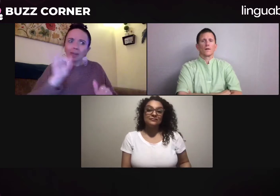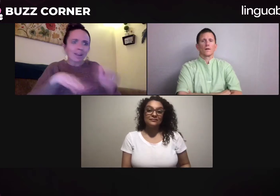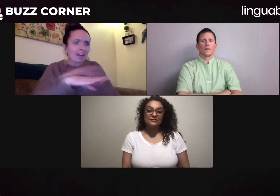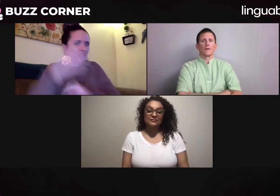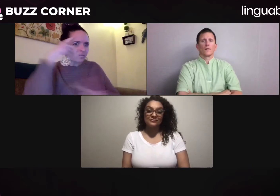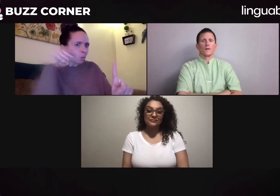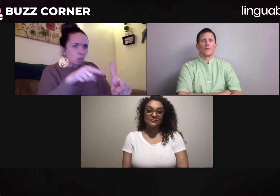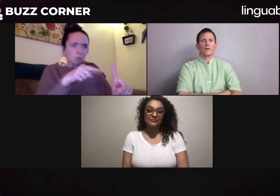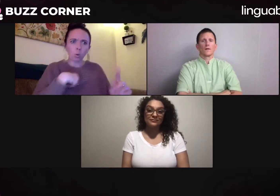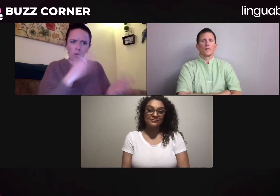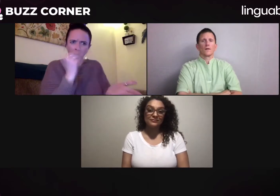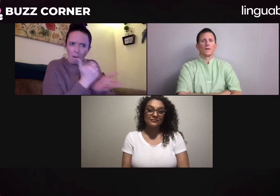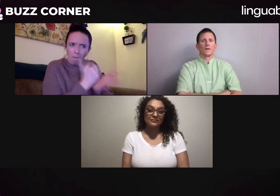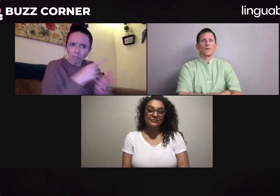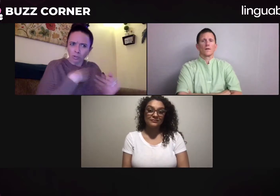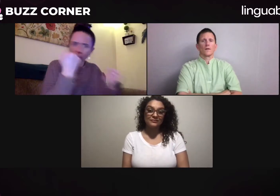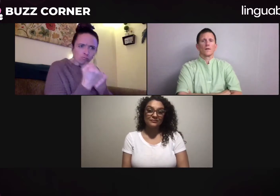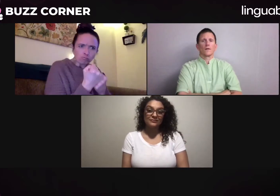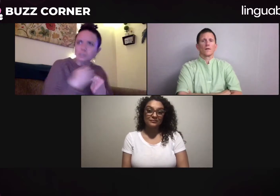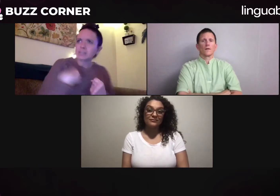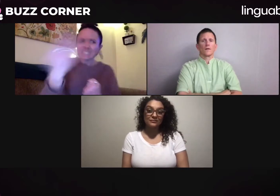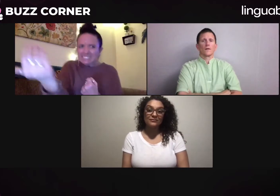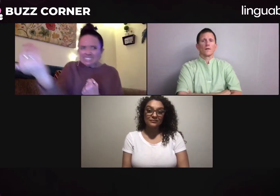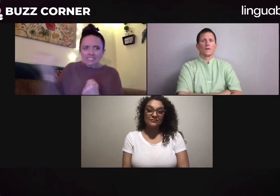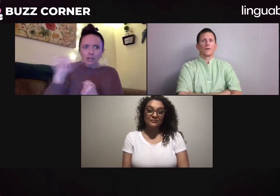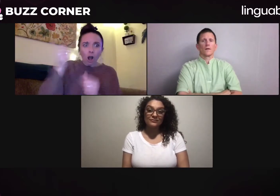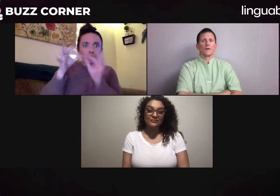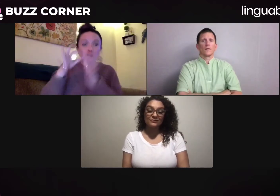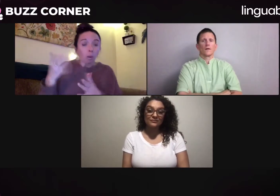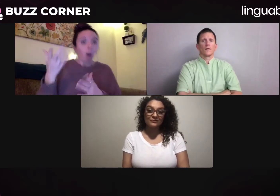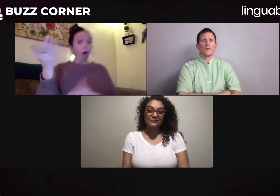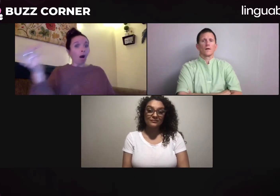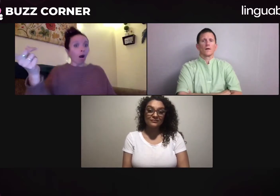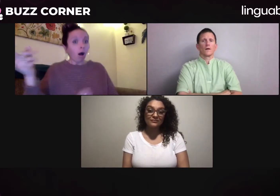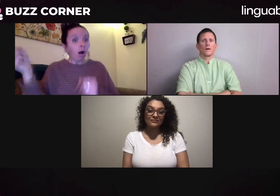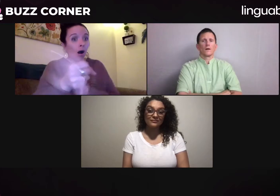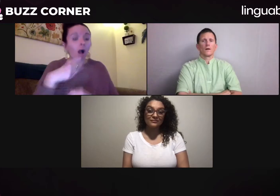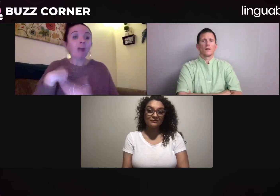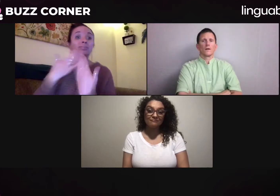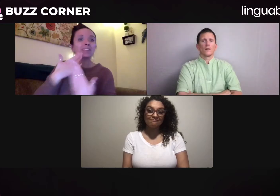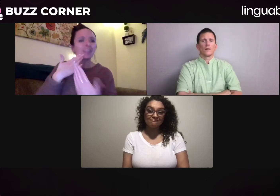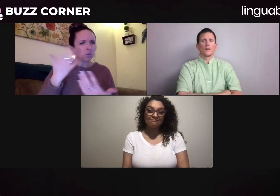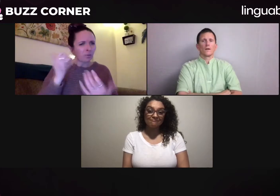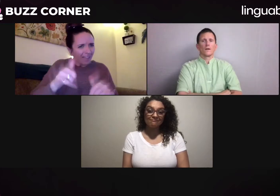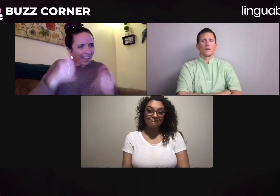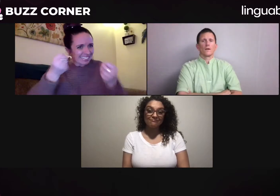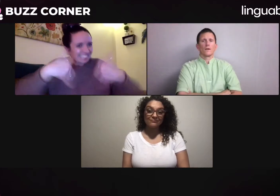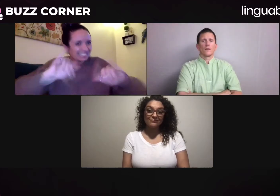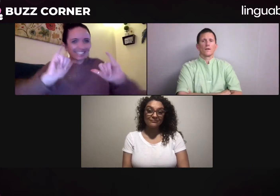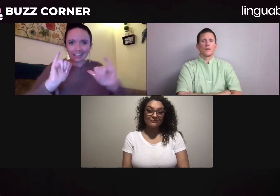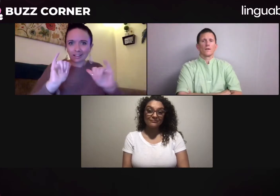input from colleagues or the Deaf community that they're not the right fit and accepting that as a feedback